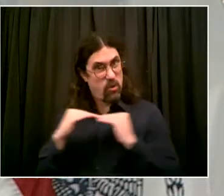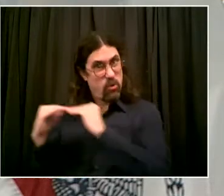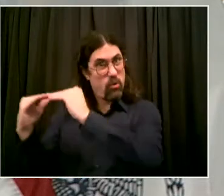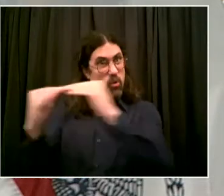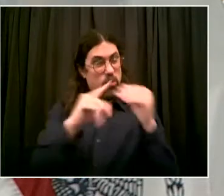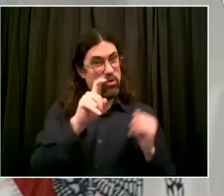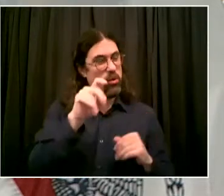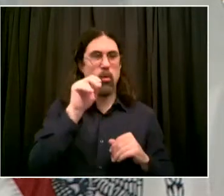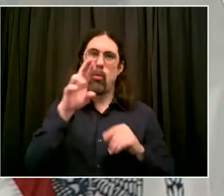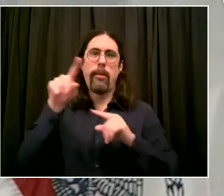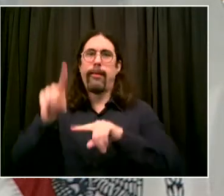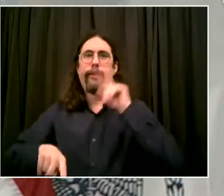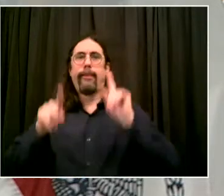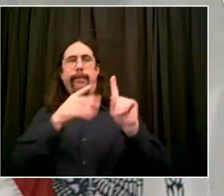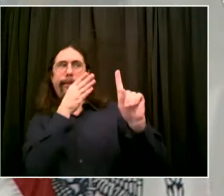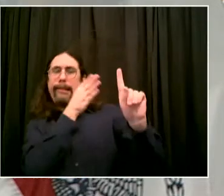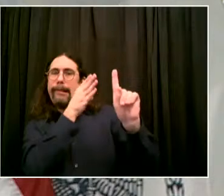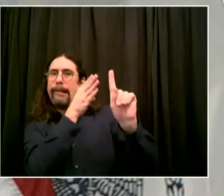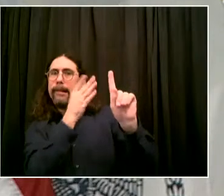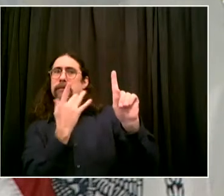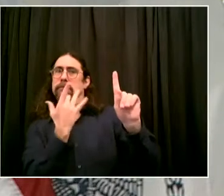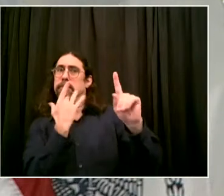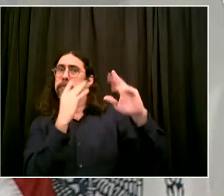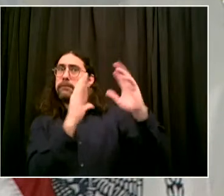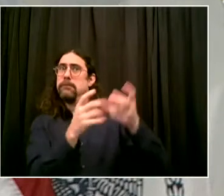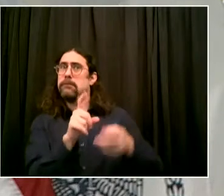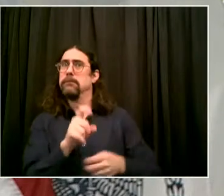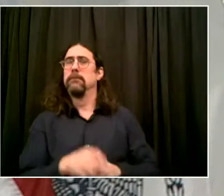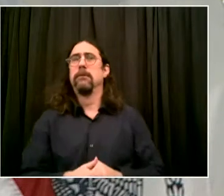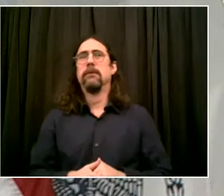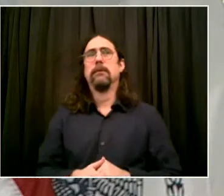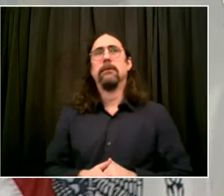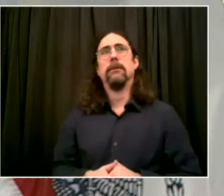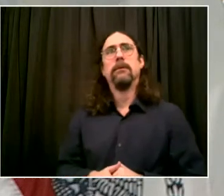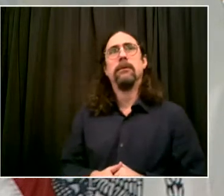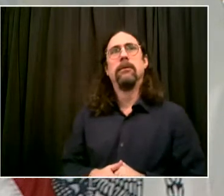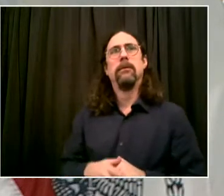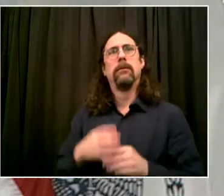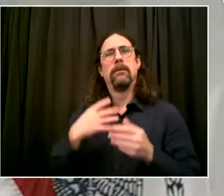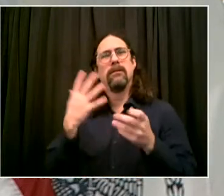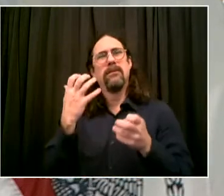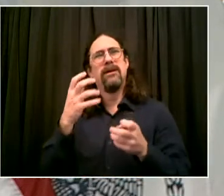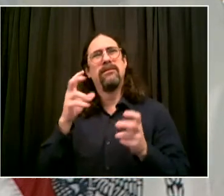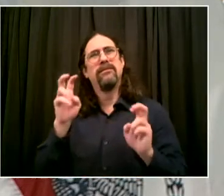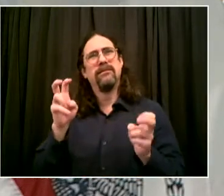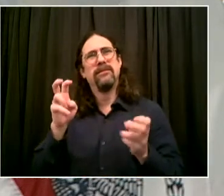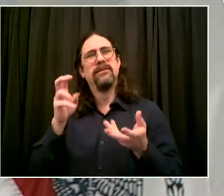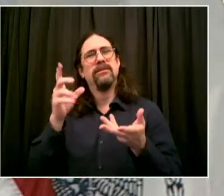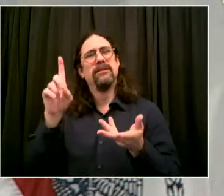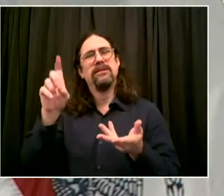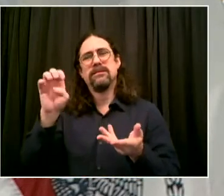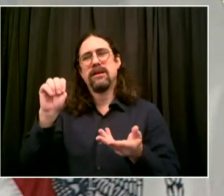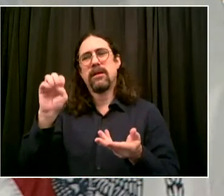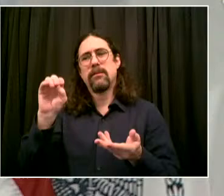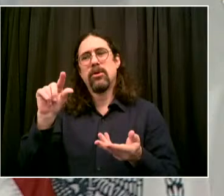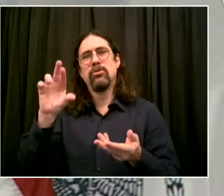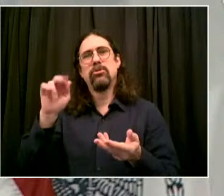PPROBLEM HERE? WE ARE GOING TO BE PROVIDING THAT DATA LATER